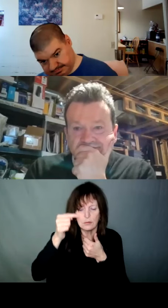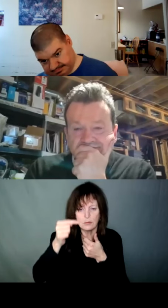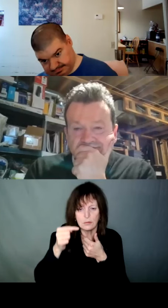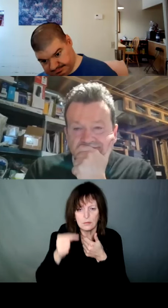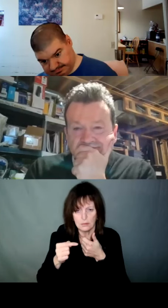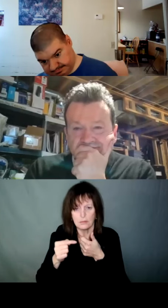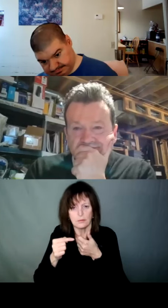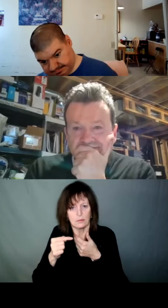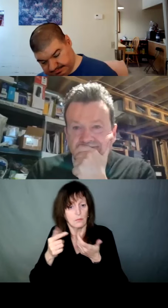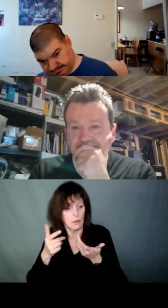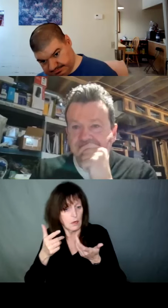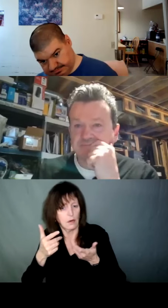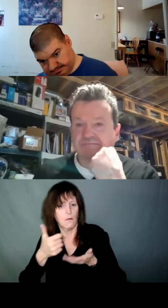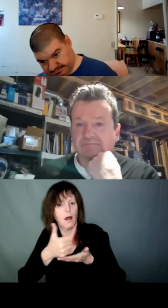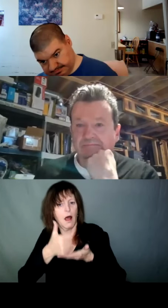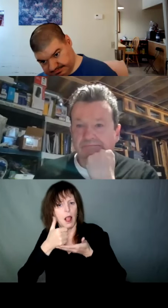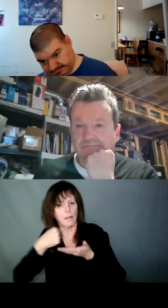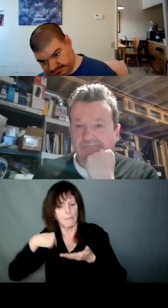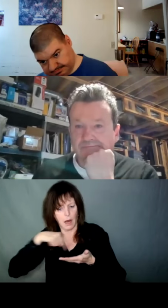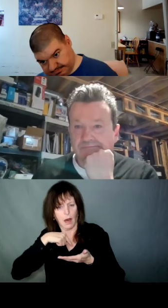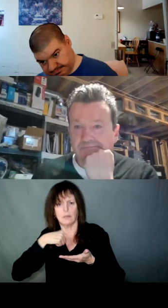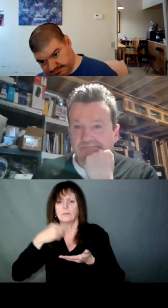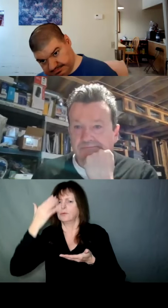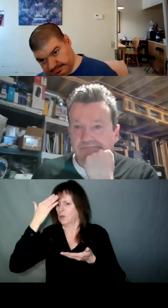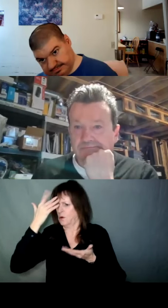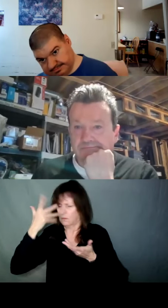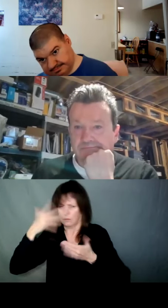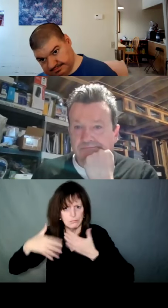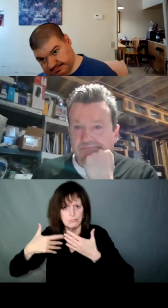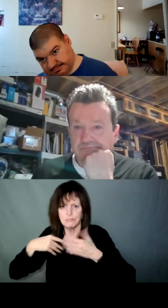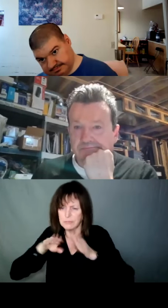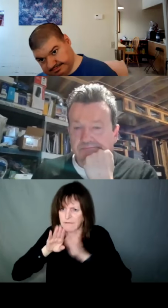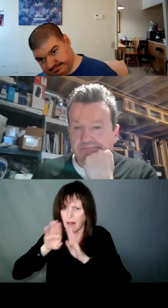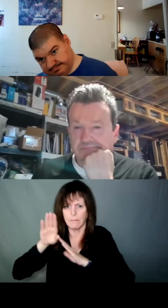Again, these answers are so helpful for us